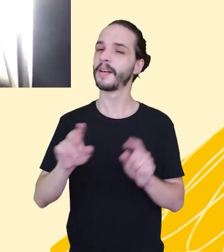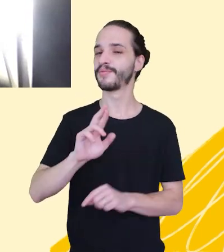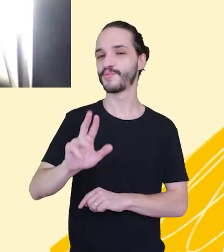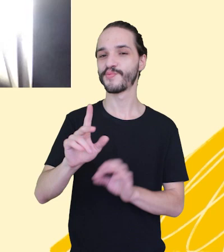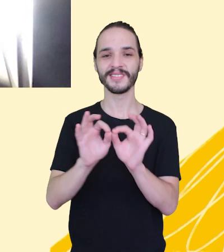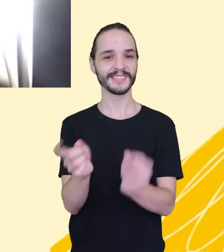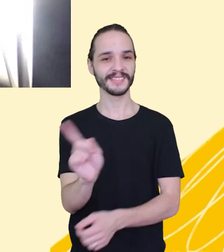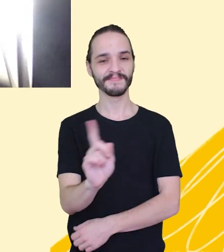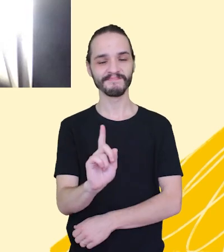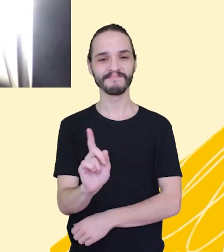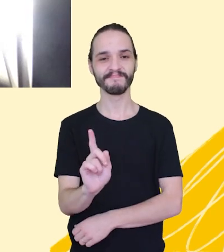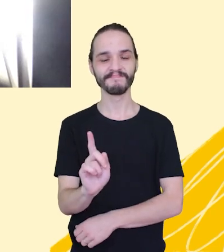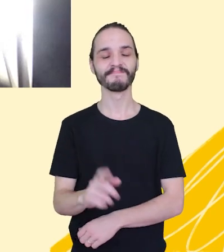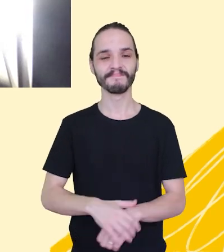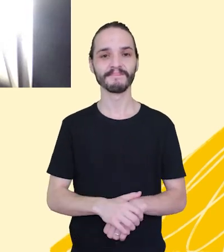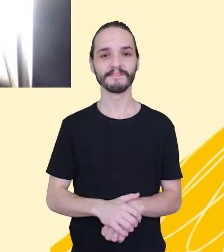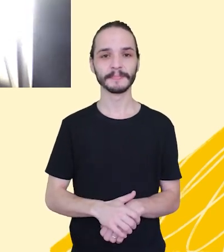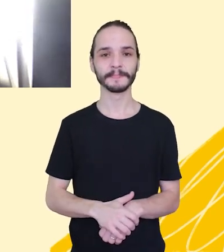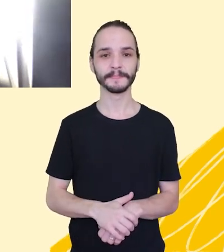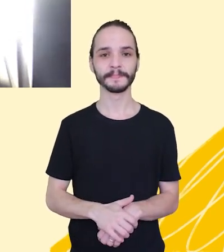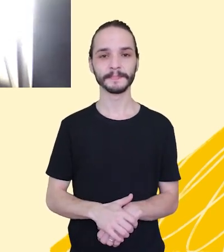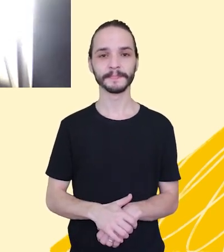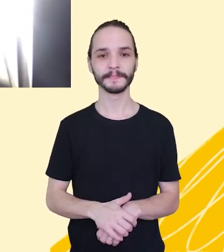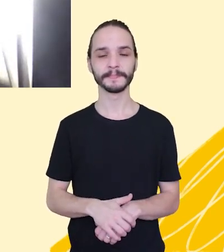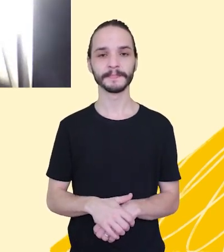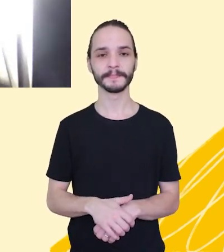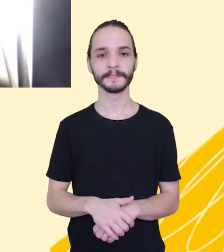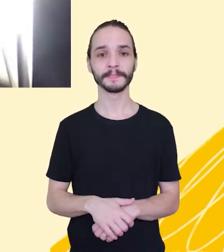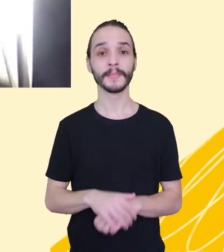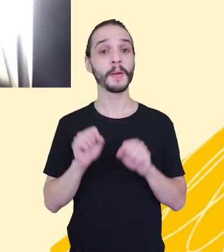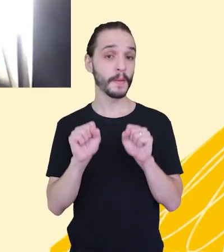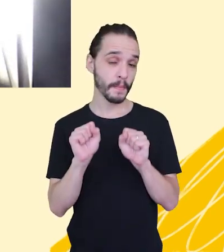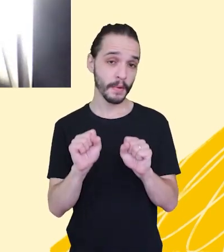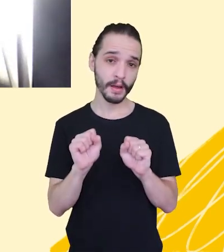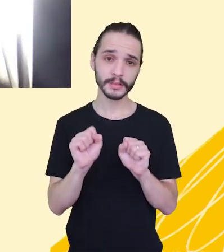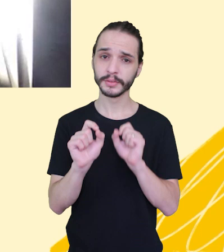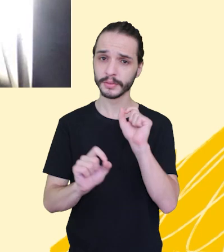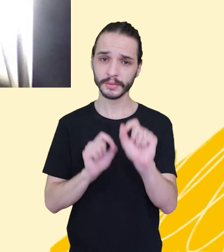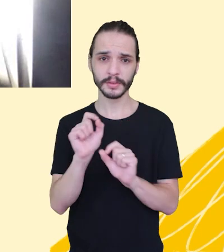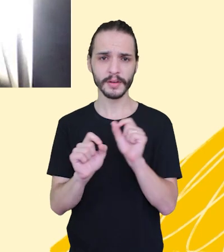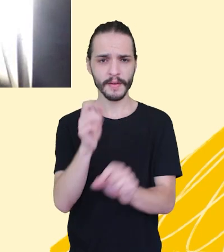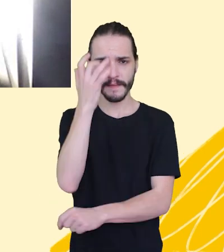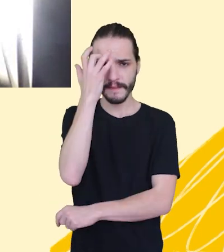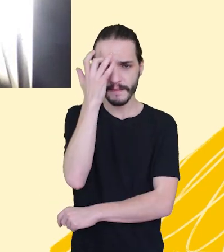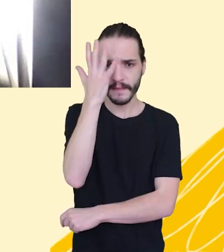It happens very easily that you...